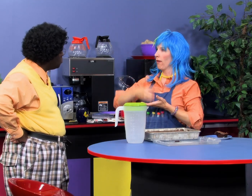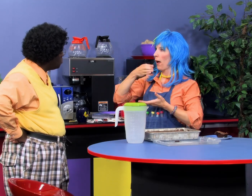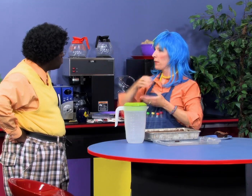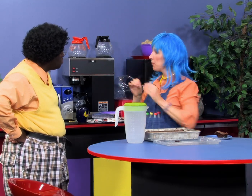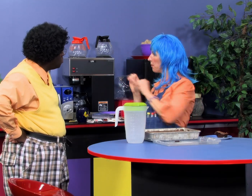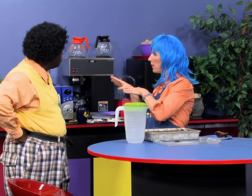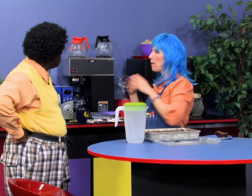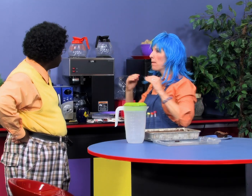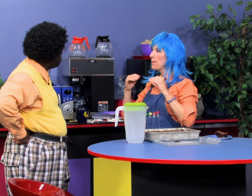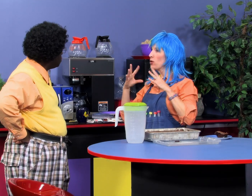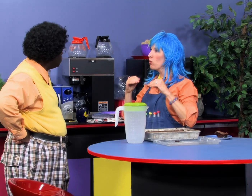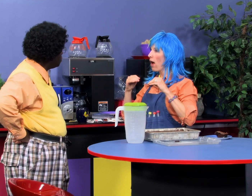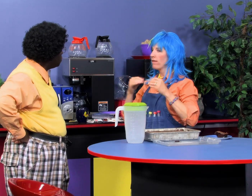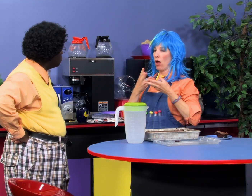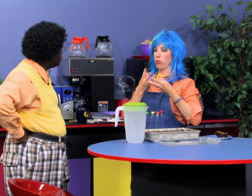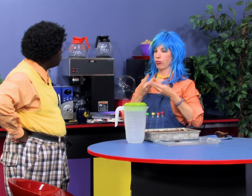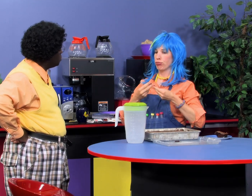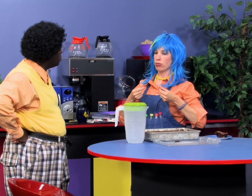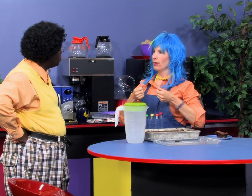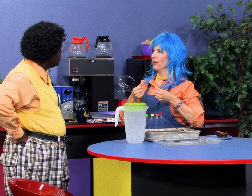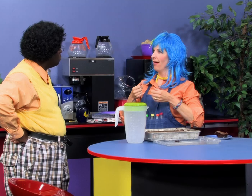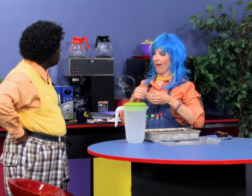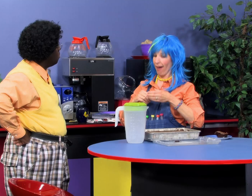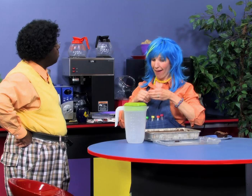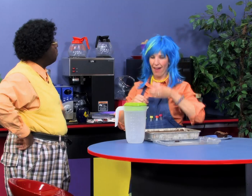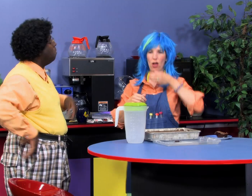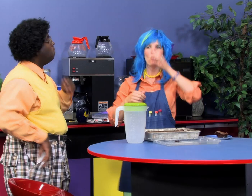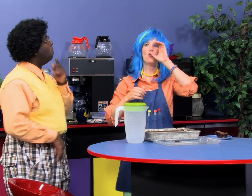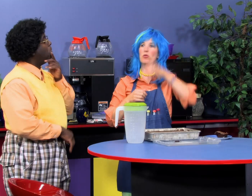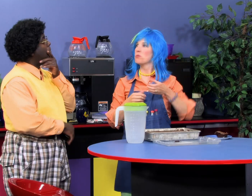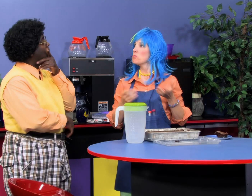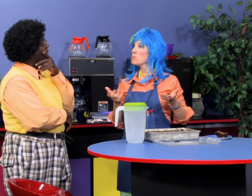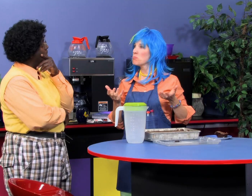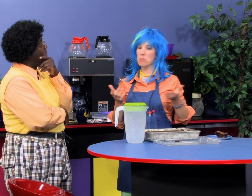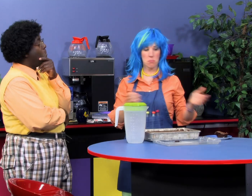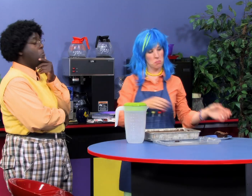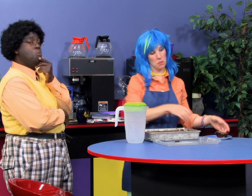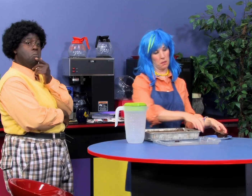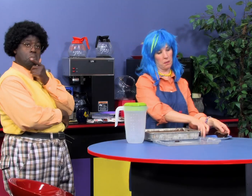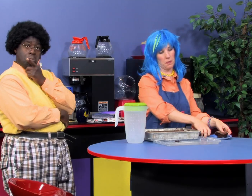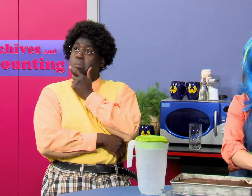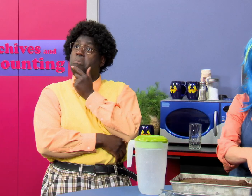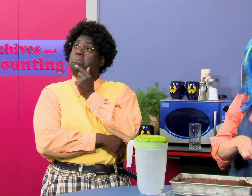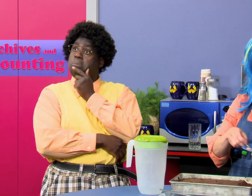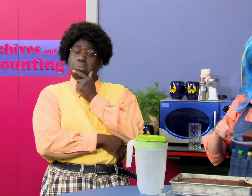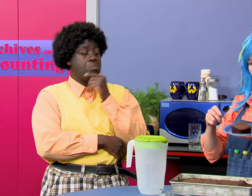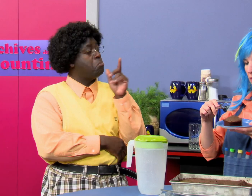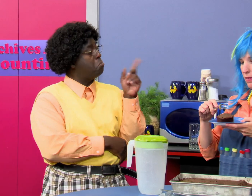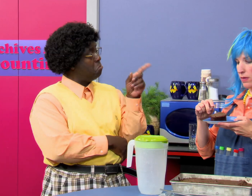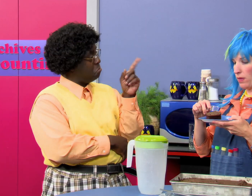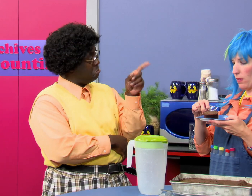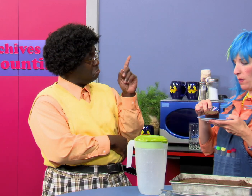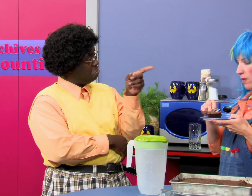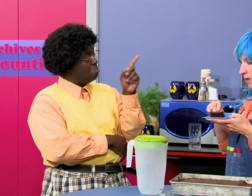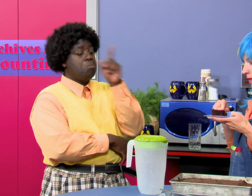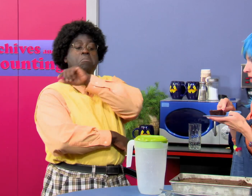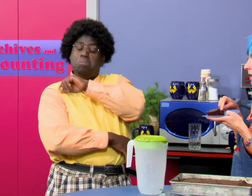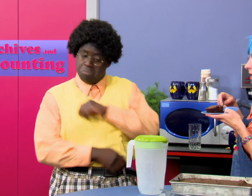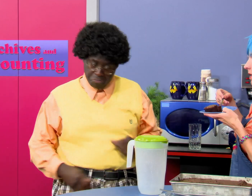PUT SOME ICE CUBES IN A CUP, AND THEN MELT THEM IN THE MICROWAVE, AND THEN DRINK IT UP. HMMM. PRETTY SMART.